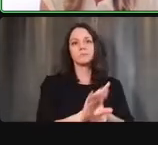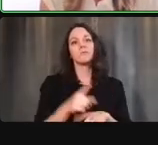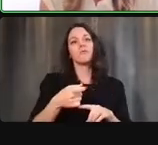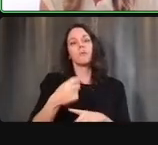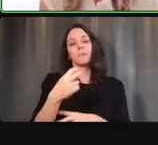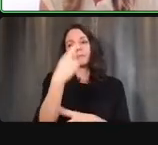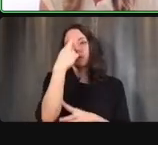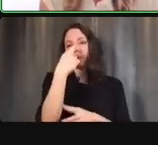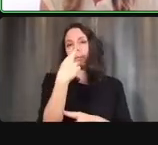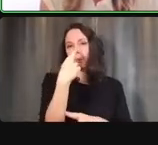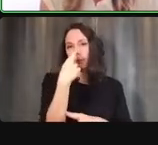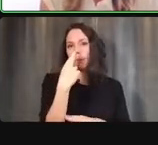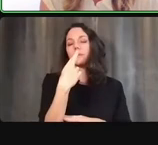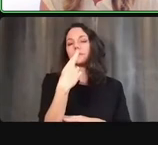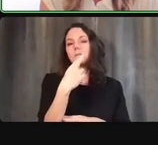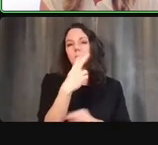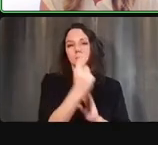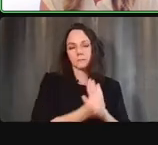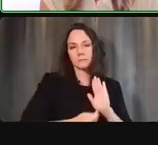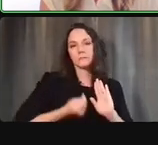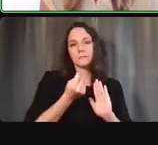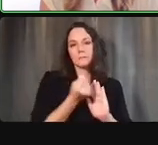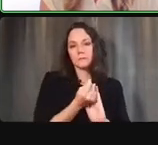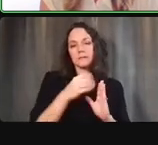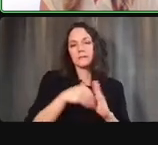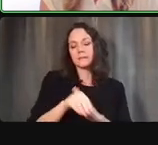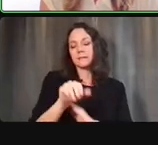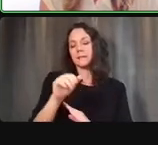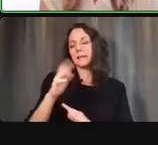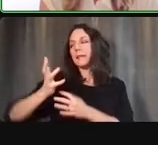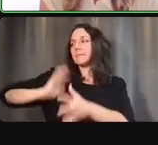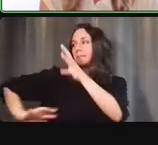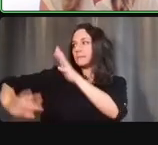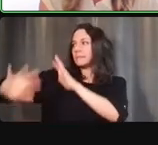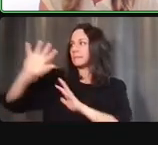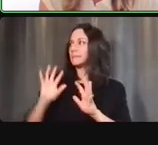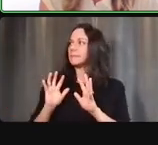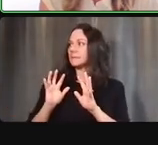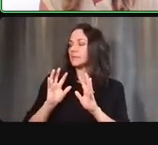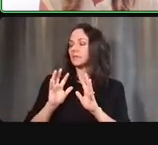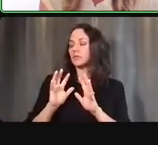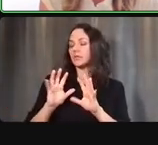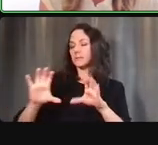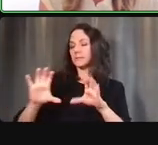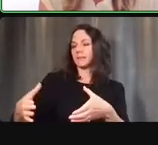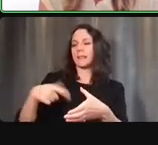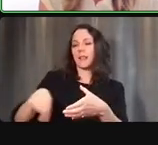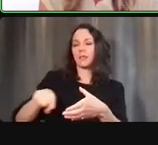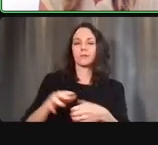And what we invited people to do was to create their own Memorial,